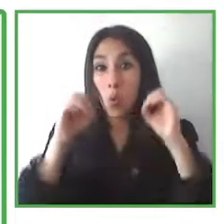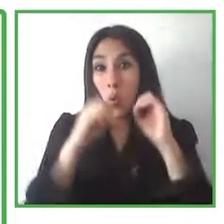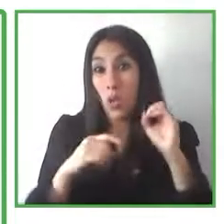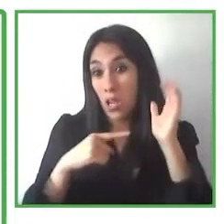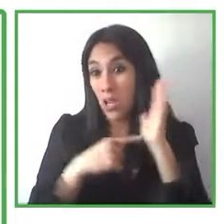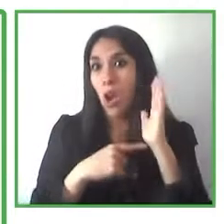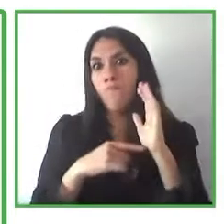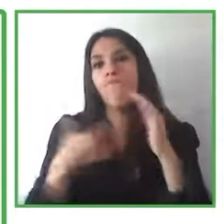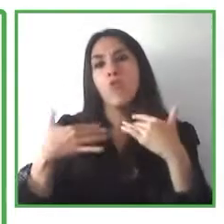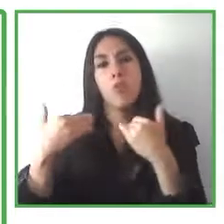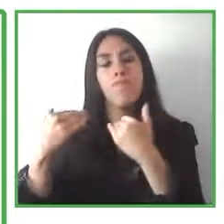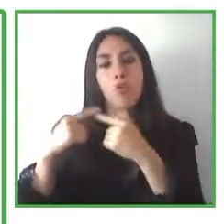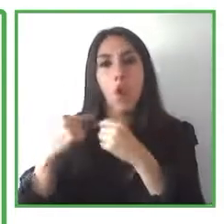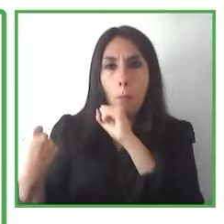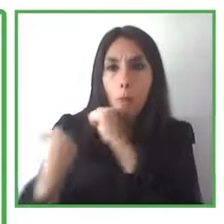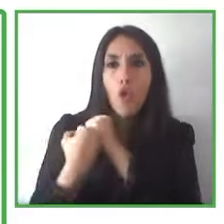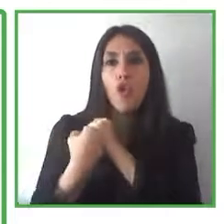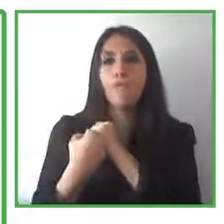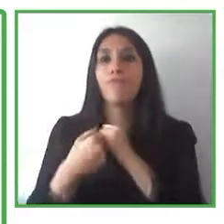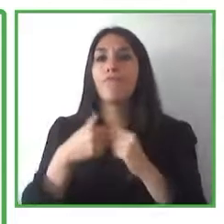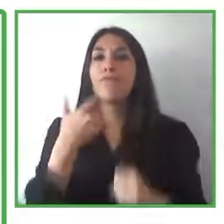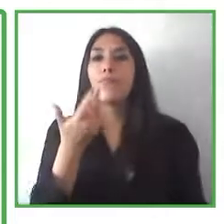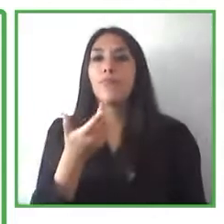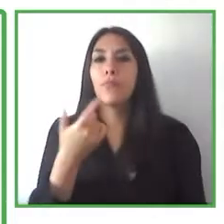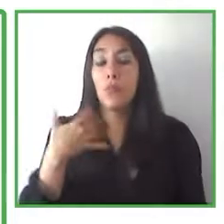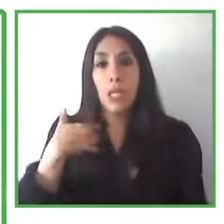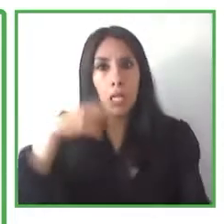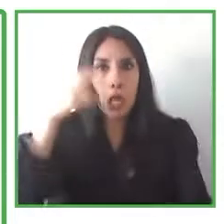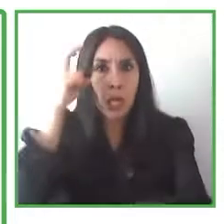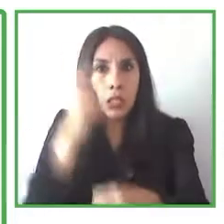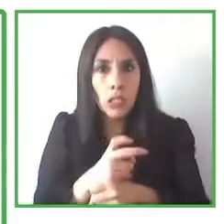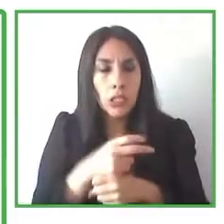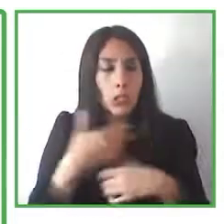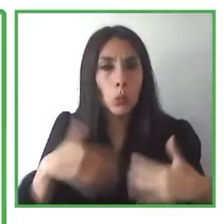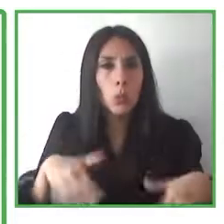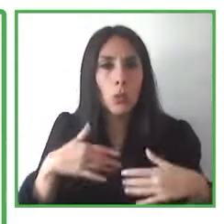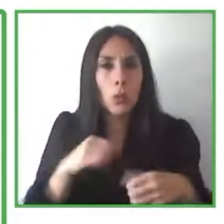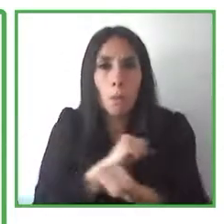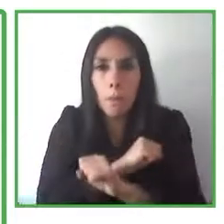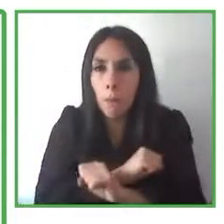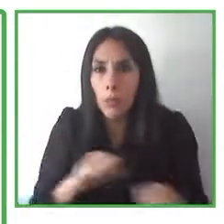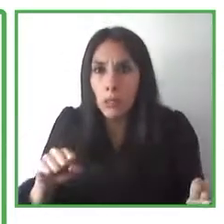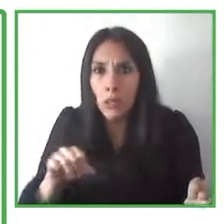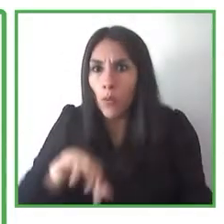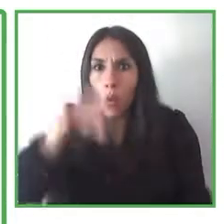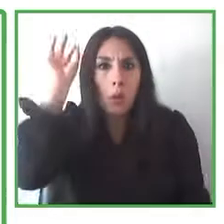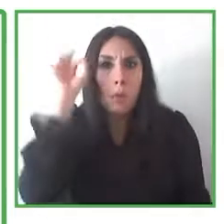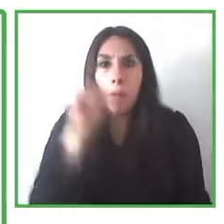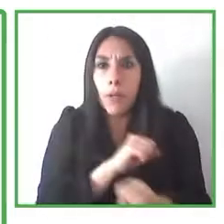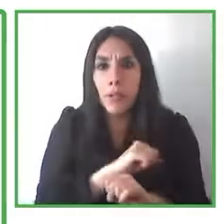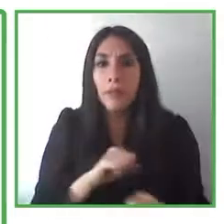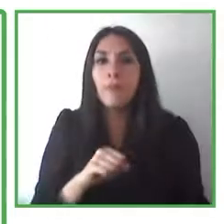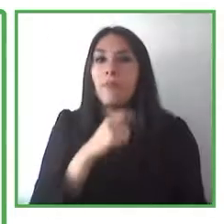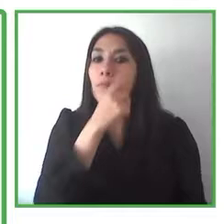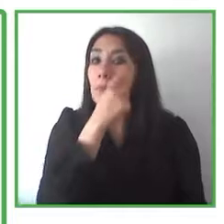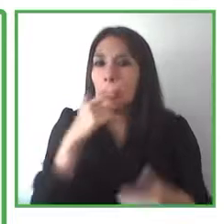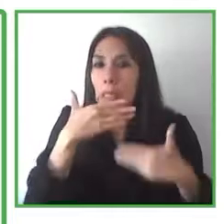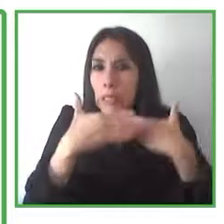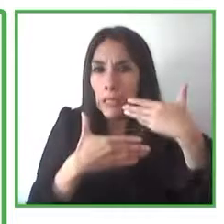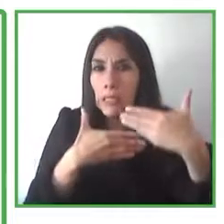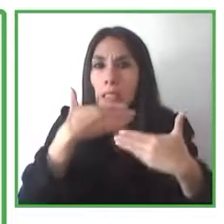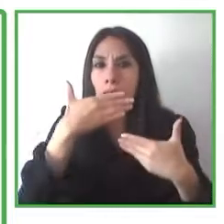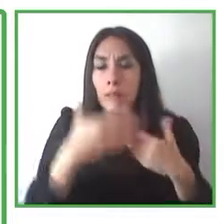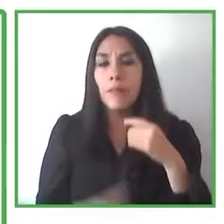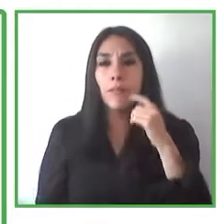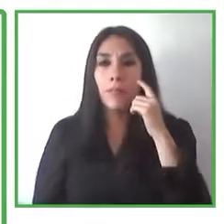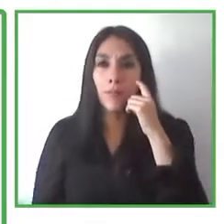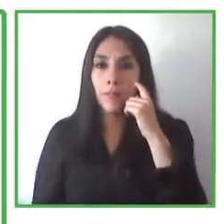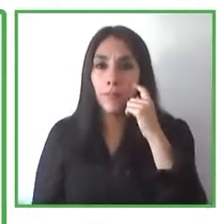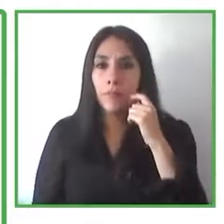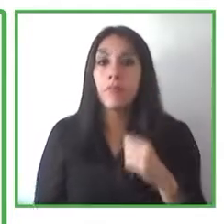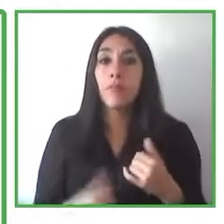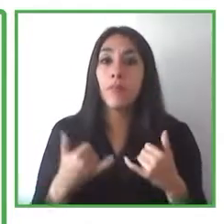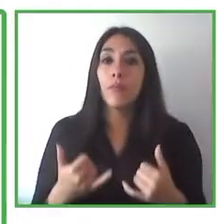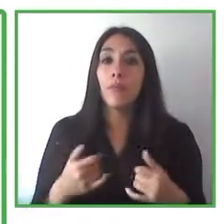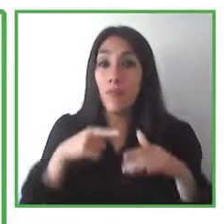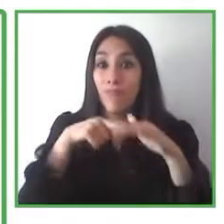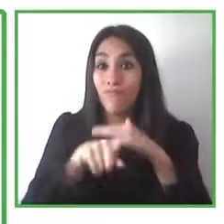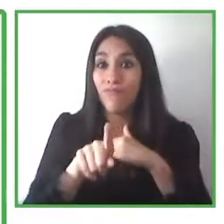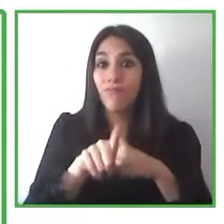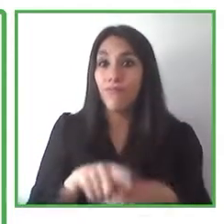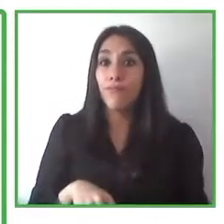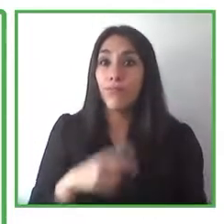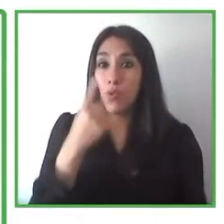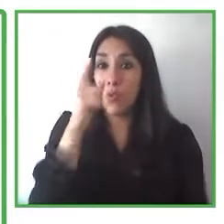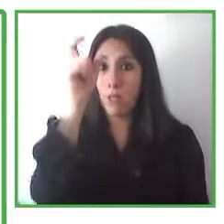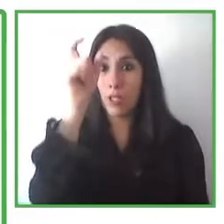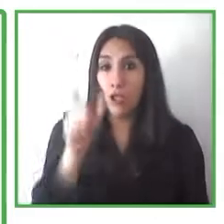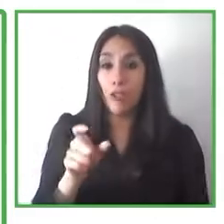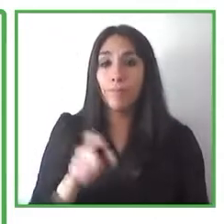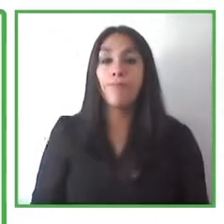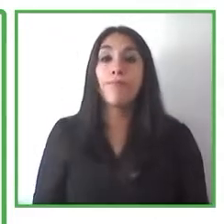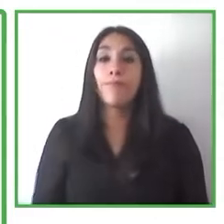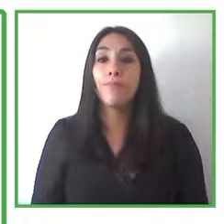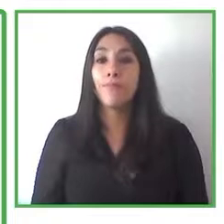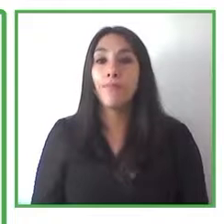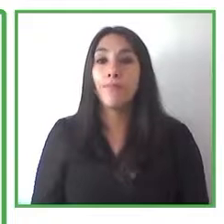it is very difficult or even impossible to take these steps the accessibility for a person